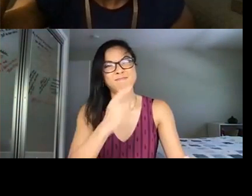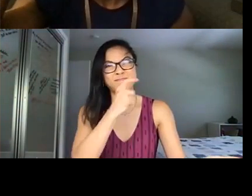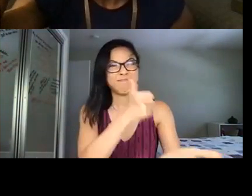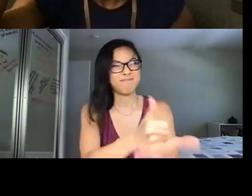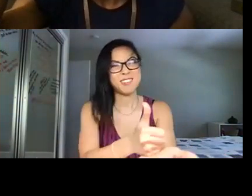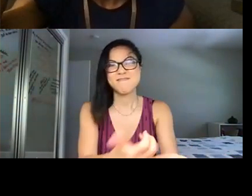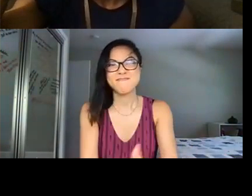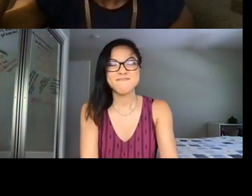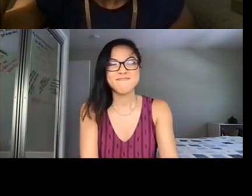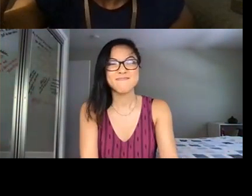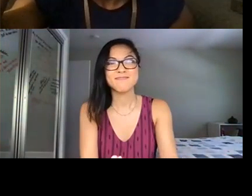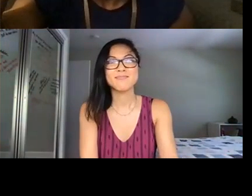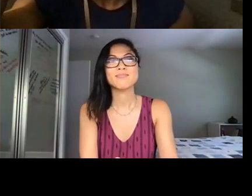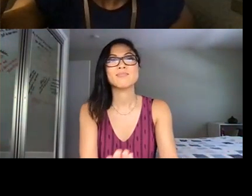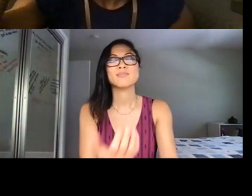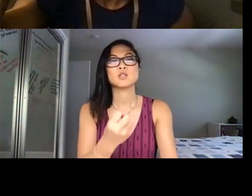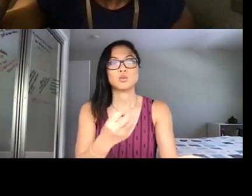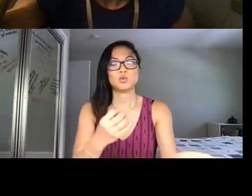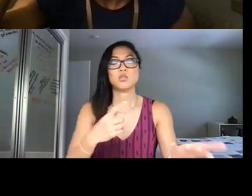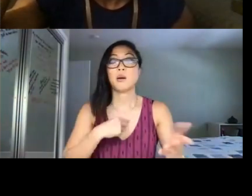my gifts of well earned discernment, I'm also trying to be